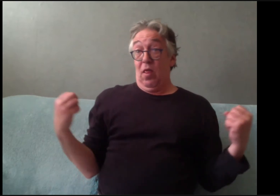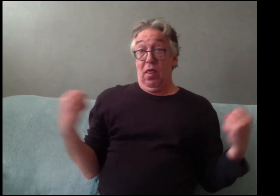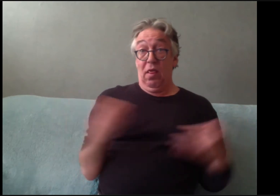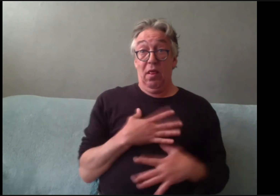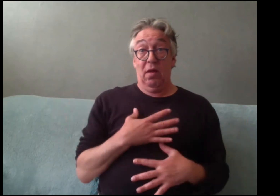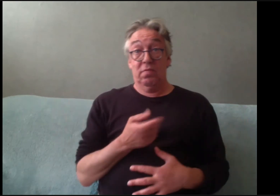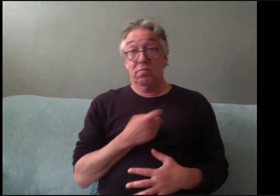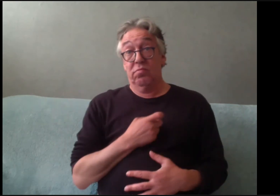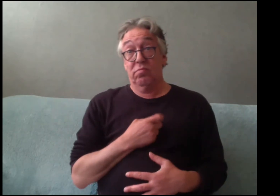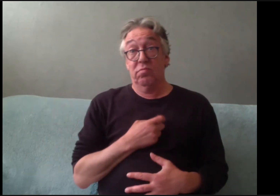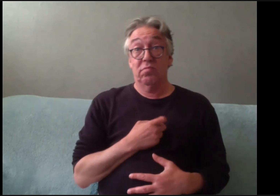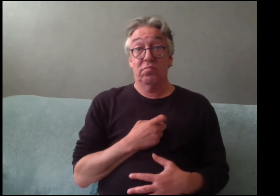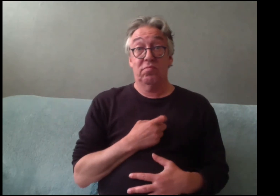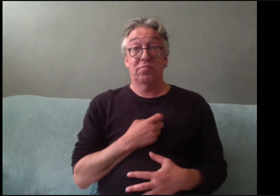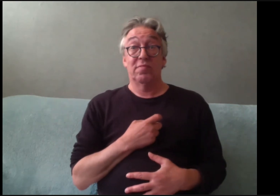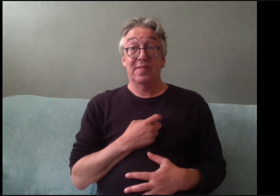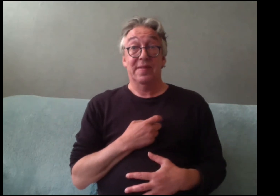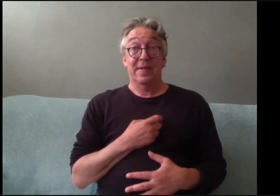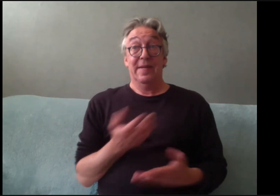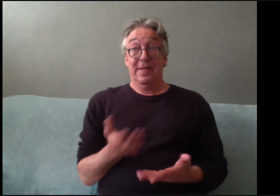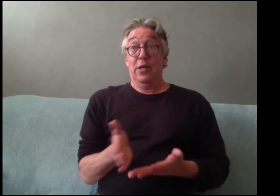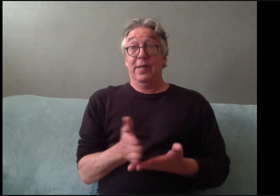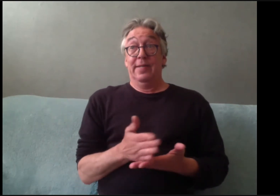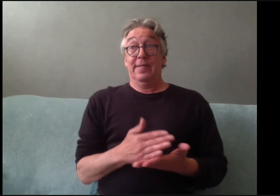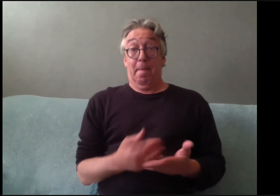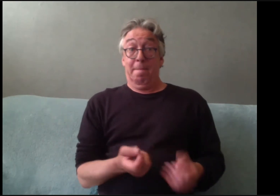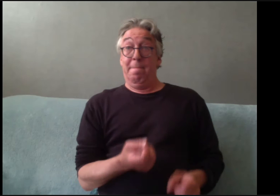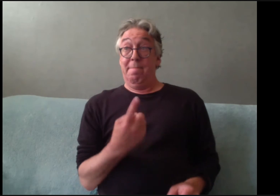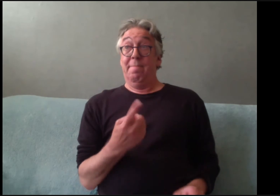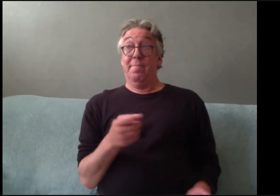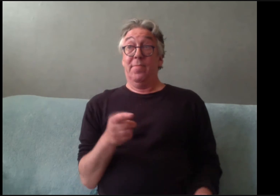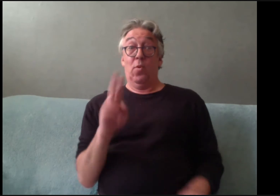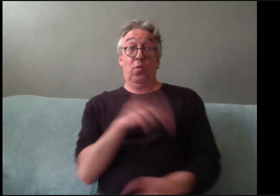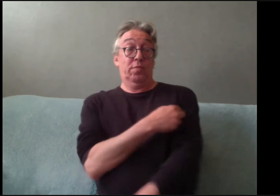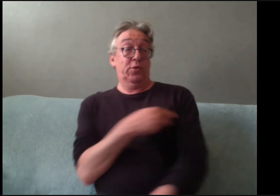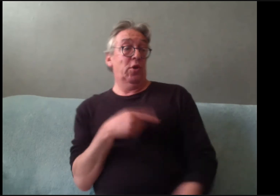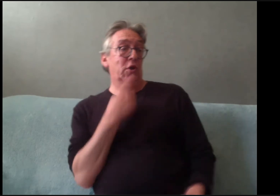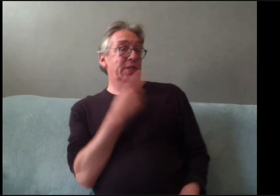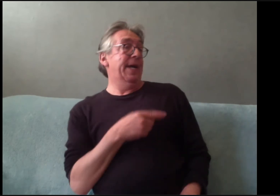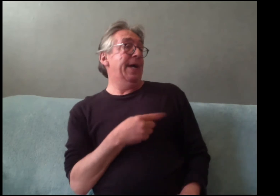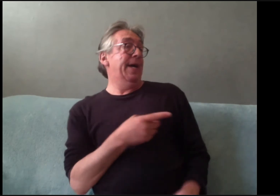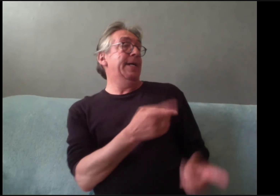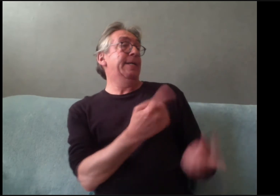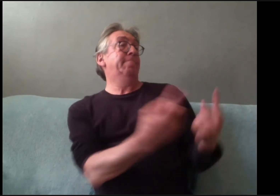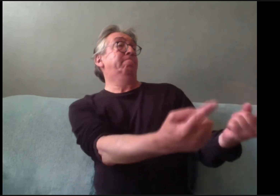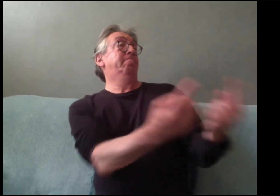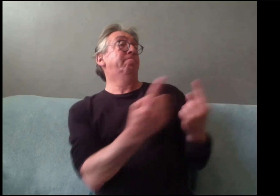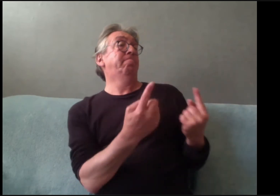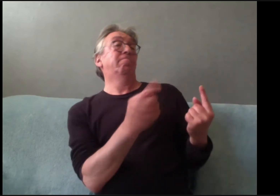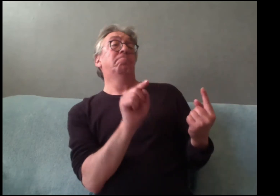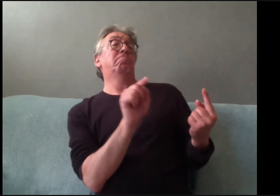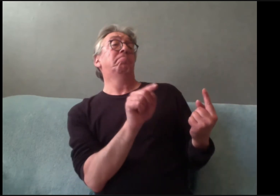in some places the selection of people admitted to intensive unit care.